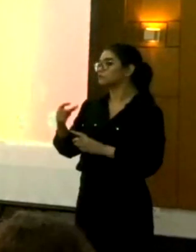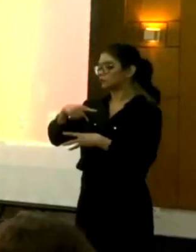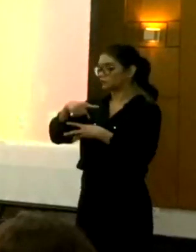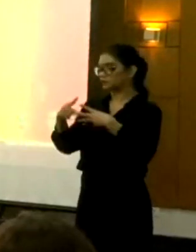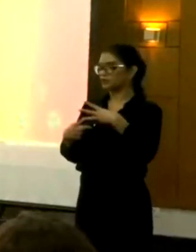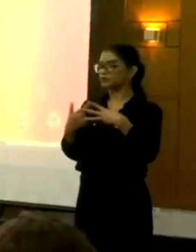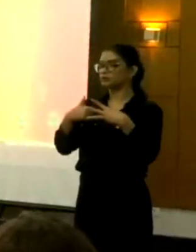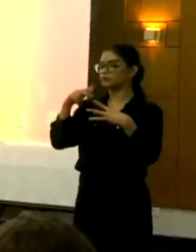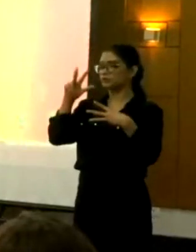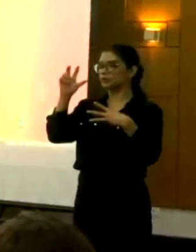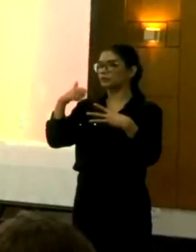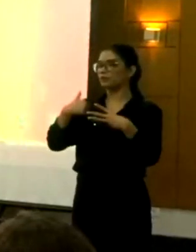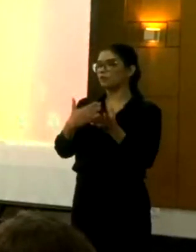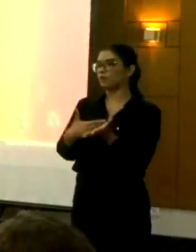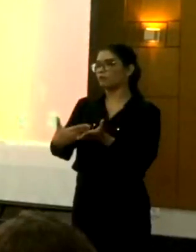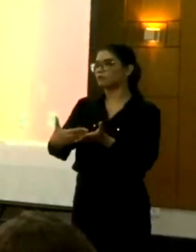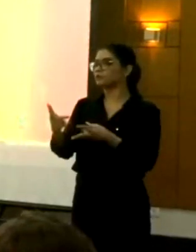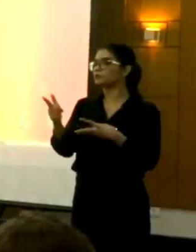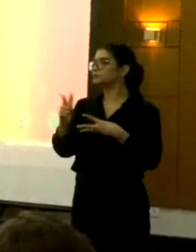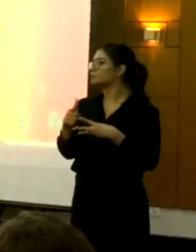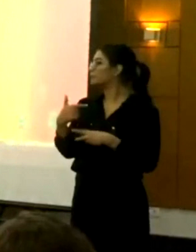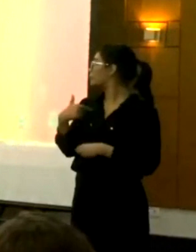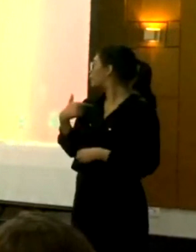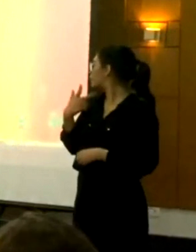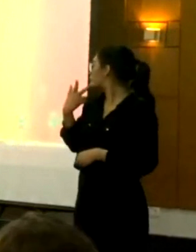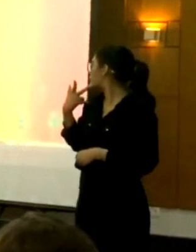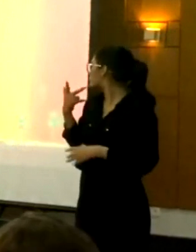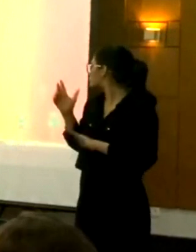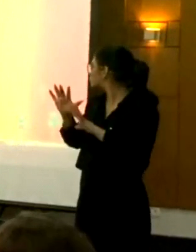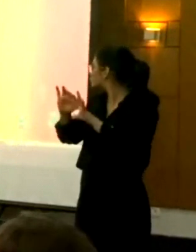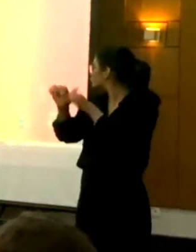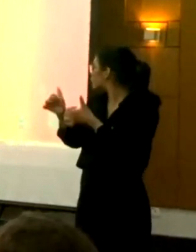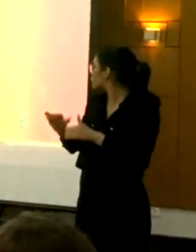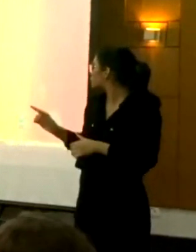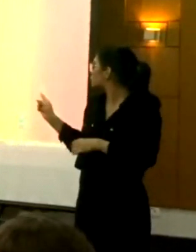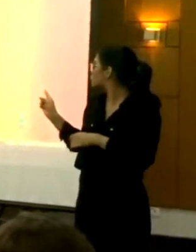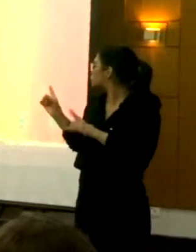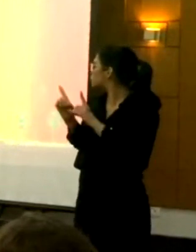I'm going to start 1 sticker here very didactic so in fact